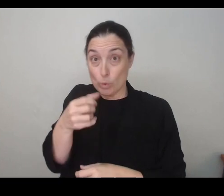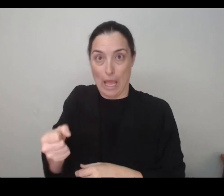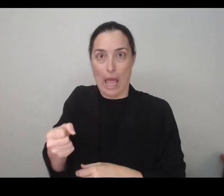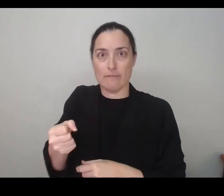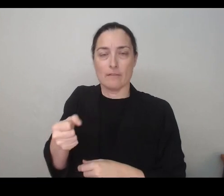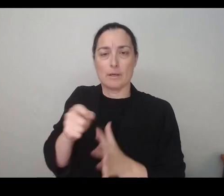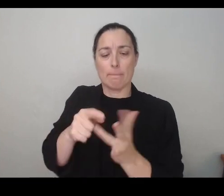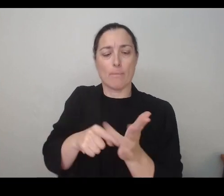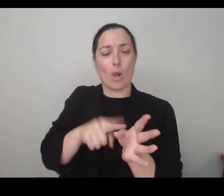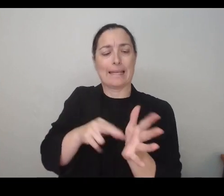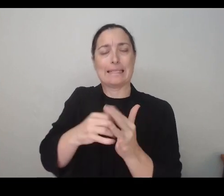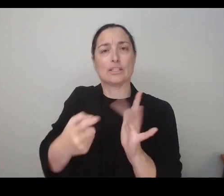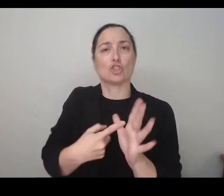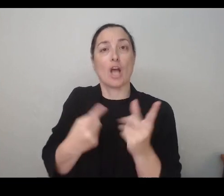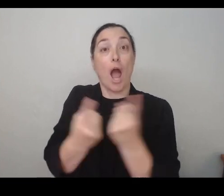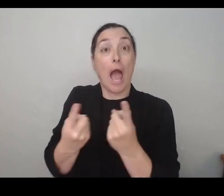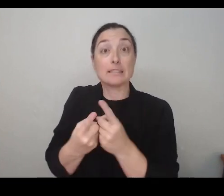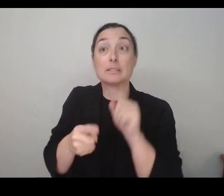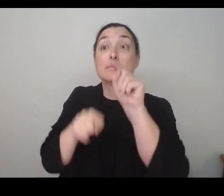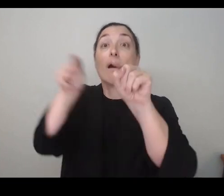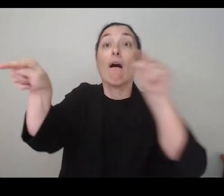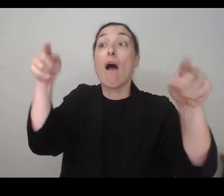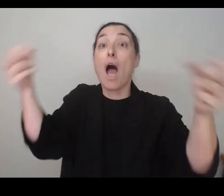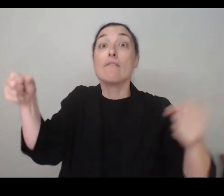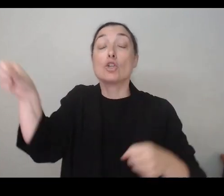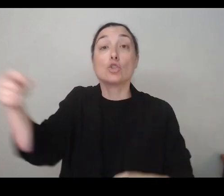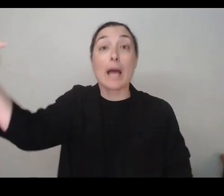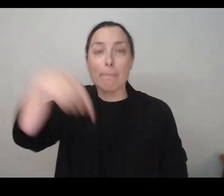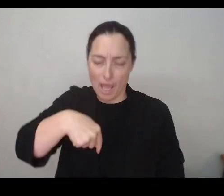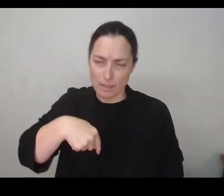And there's a short answer to the second part that has three letters in both French and English.